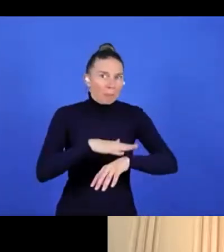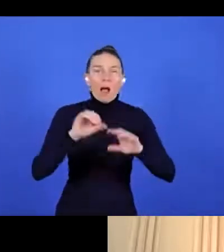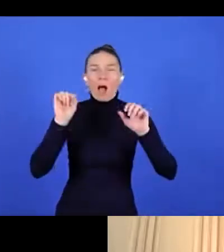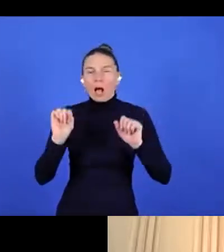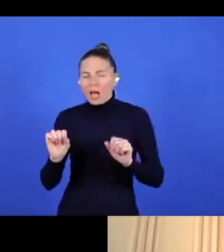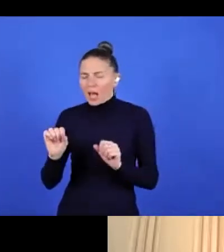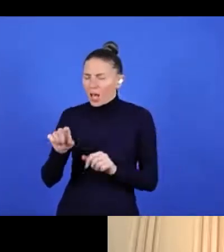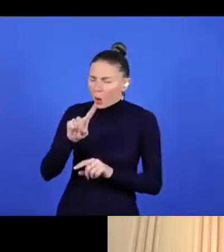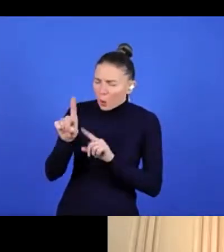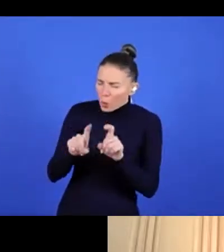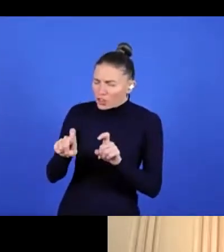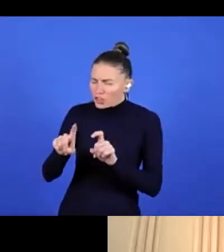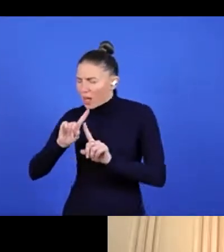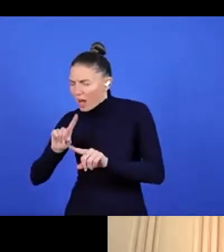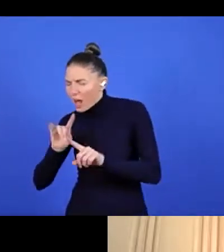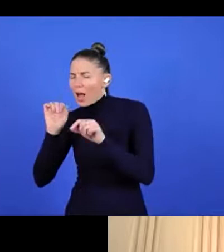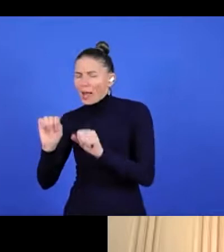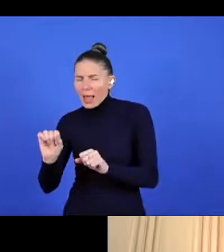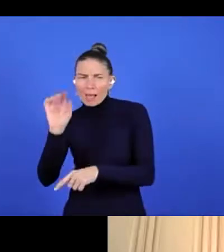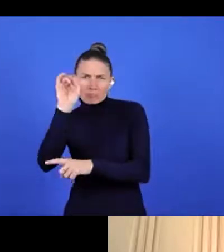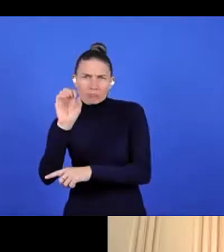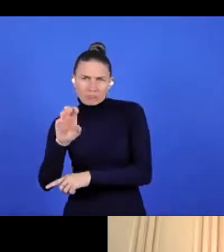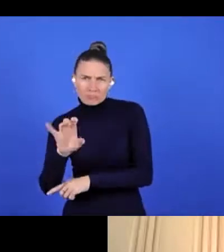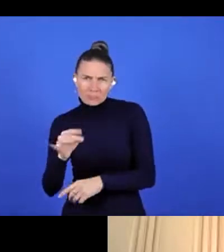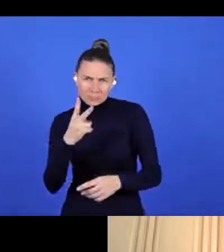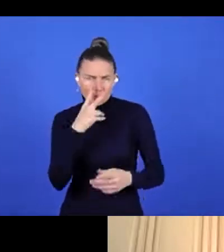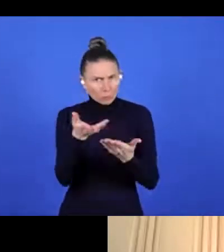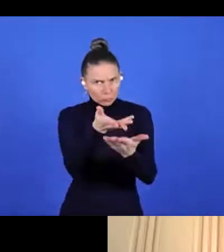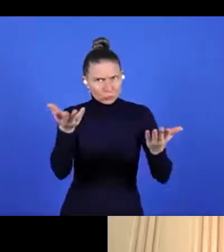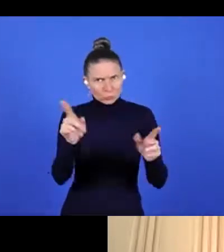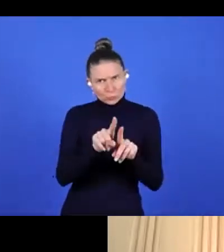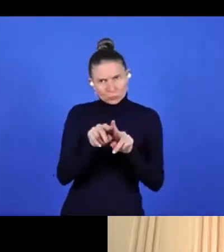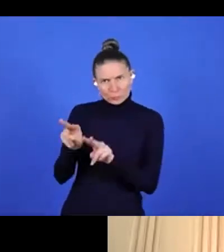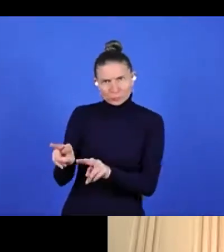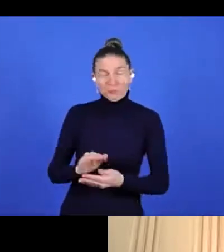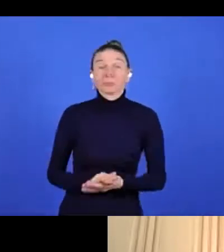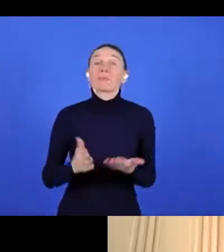some of the answers and questions, but we will see at the end how much